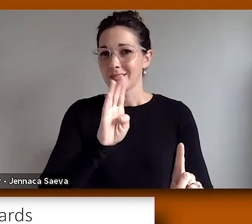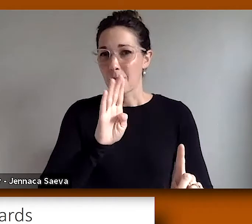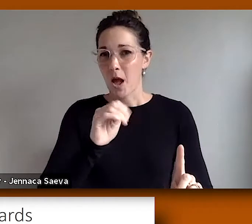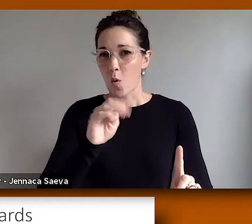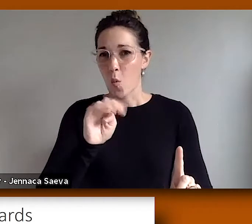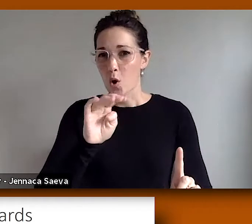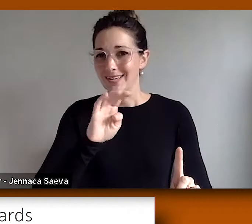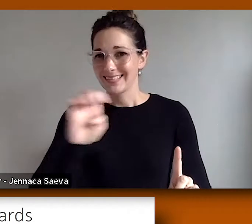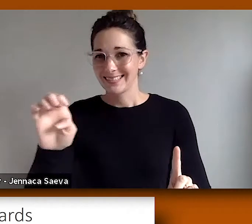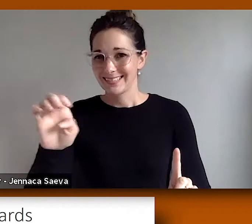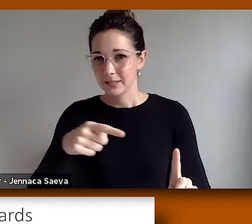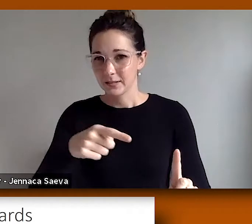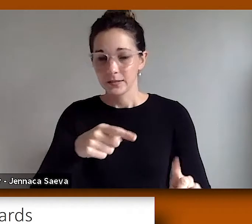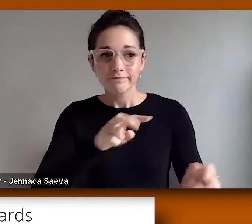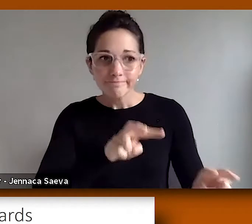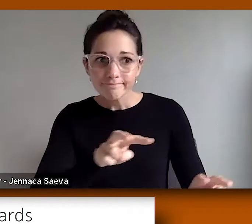and any financial issues...